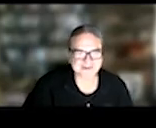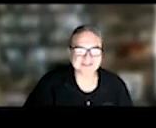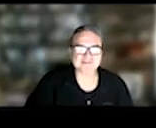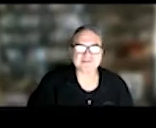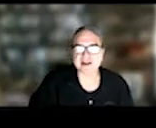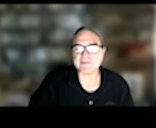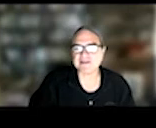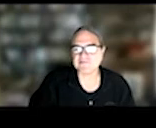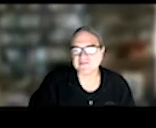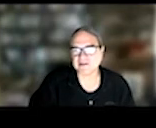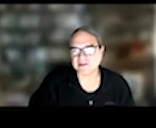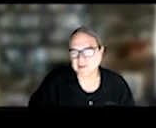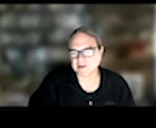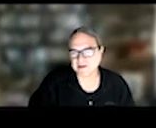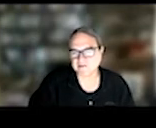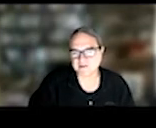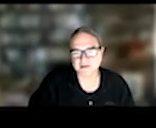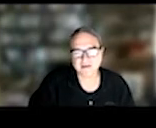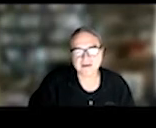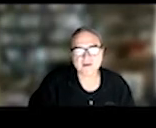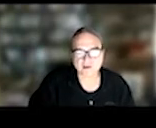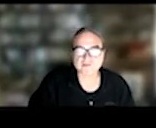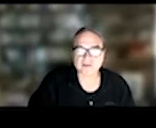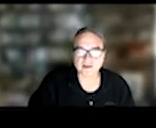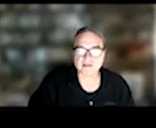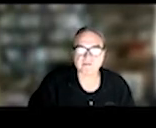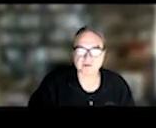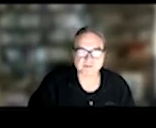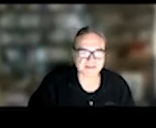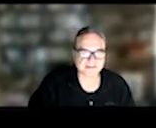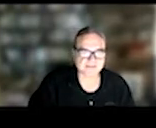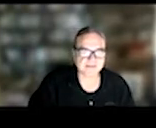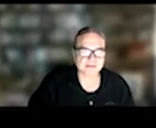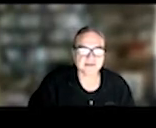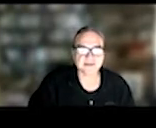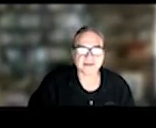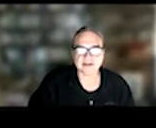to do this from primely driven and Community Driven culturally relevant perspectives and I